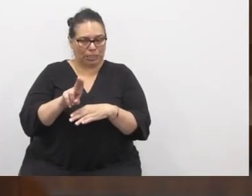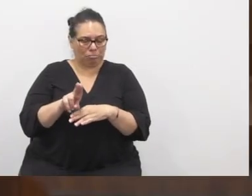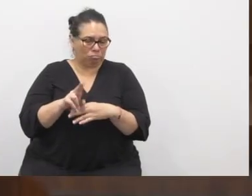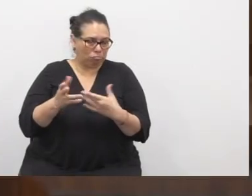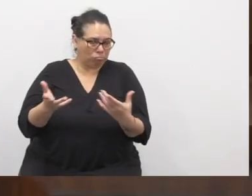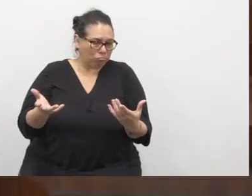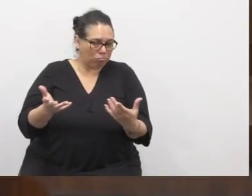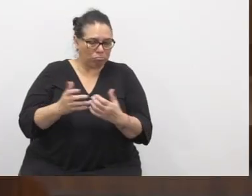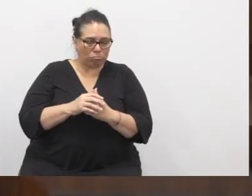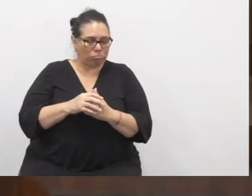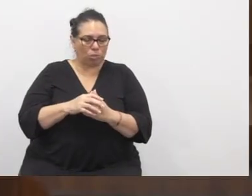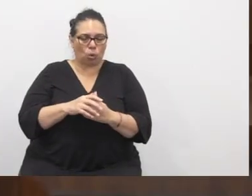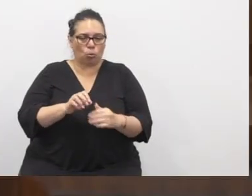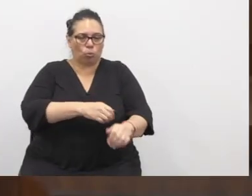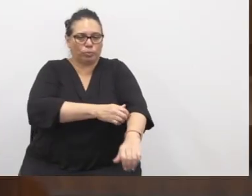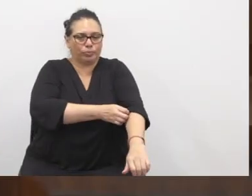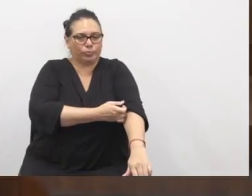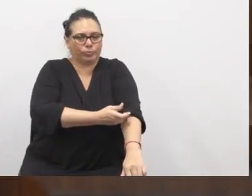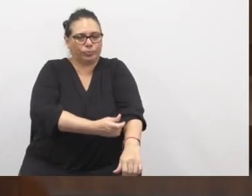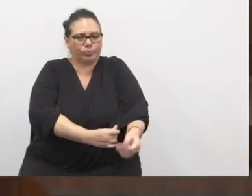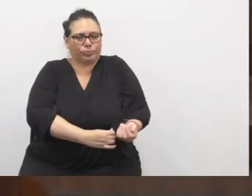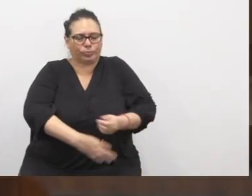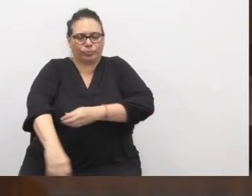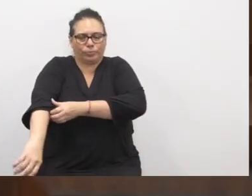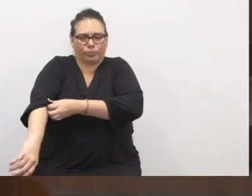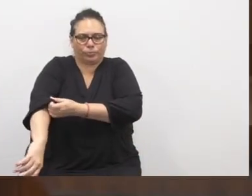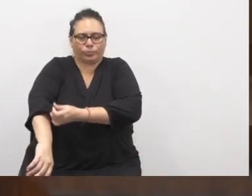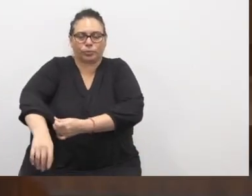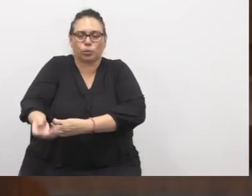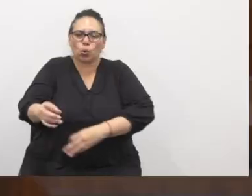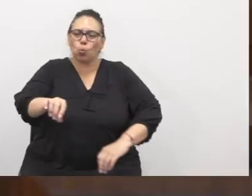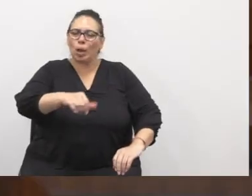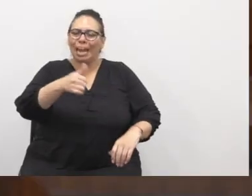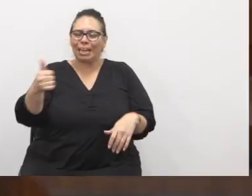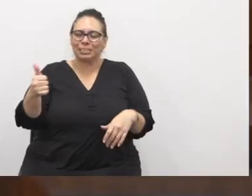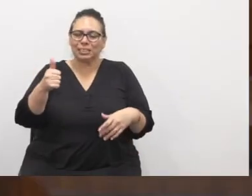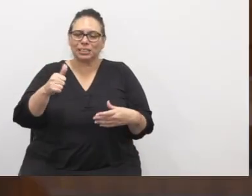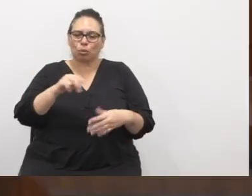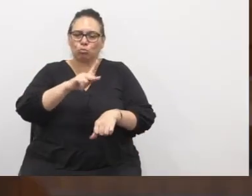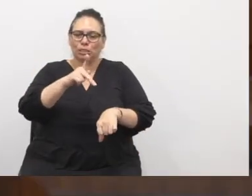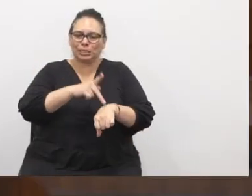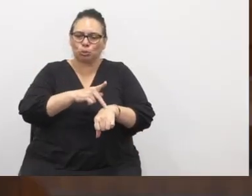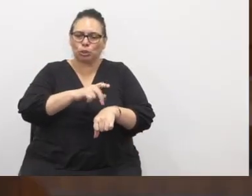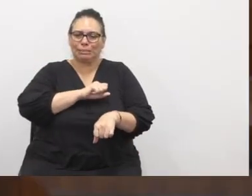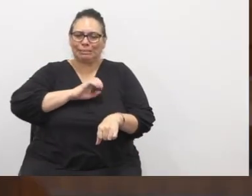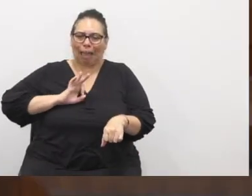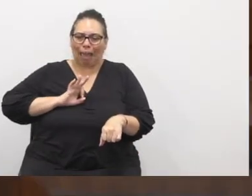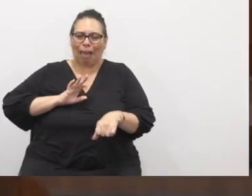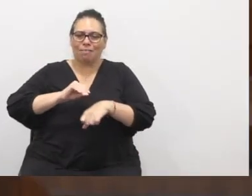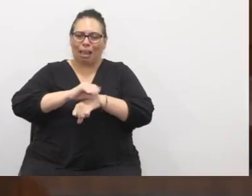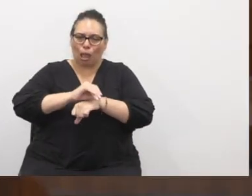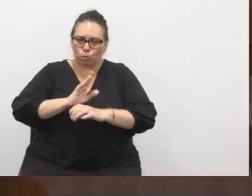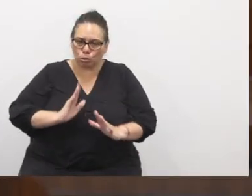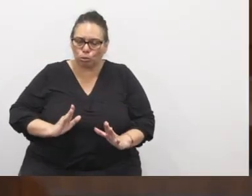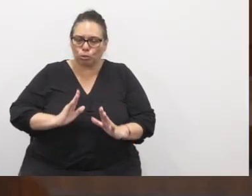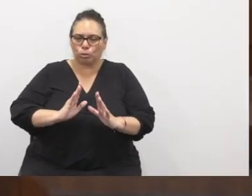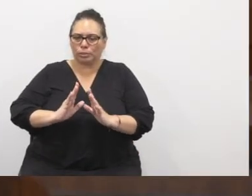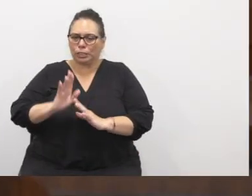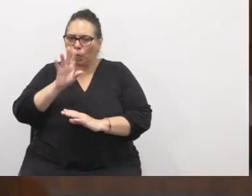what else are our principals, our staff, our counselors looking for, thinking about,